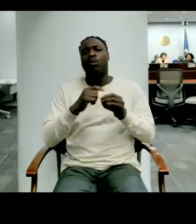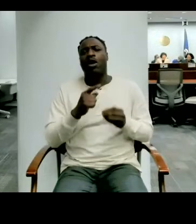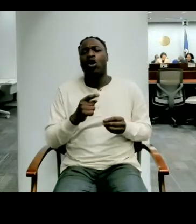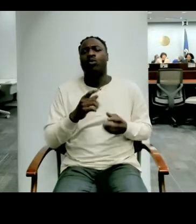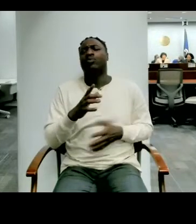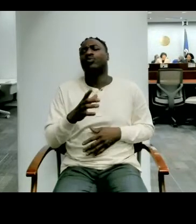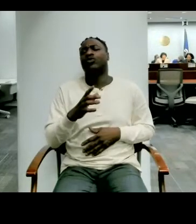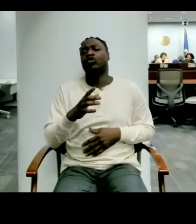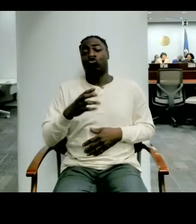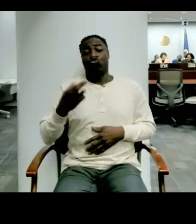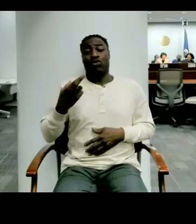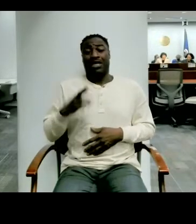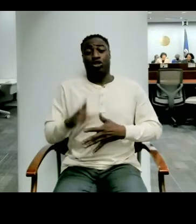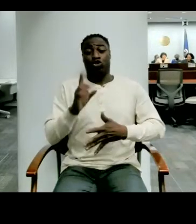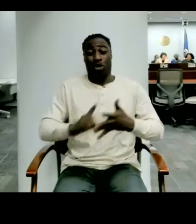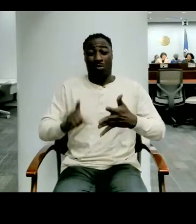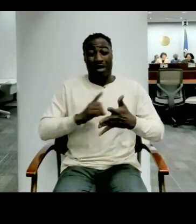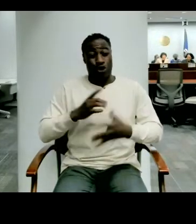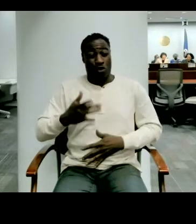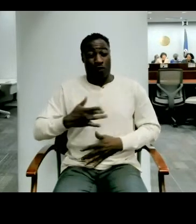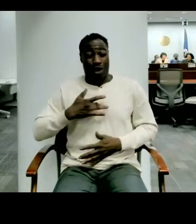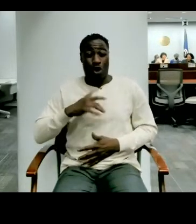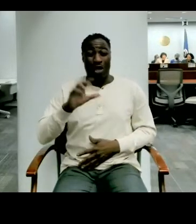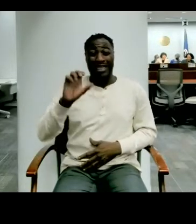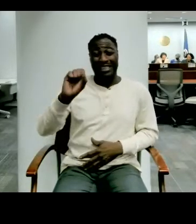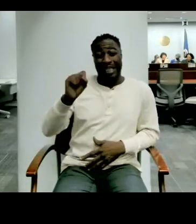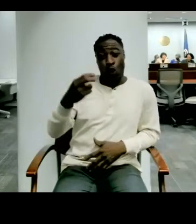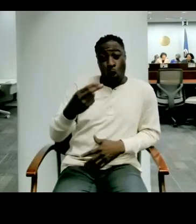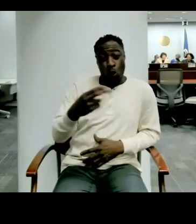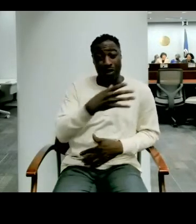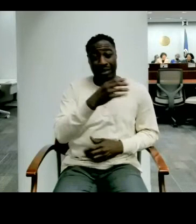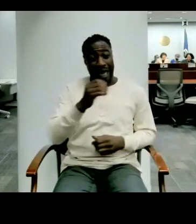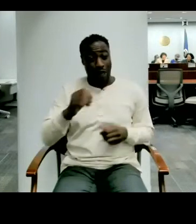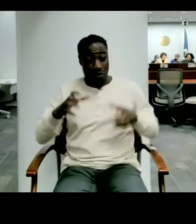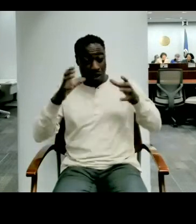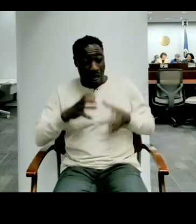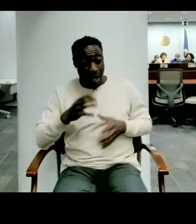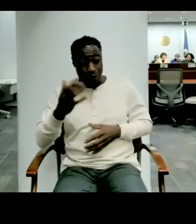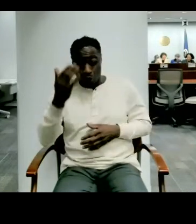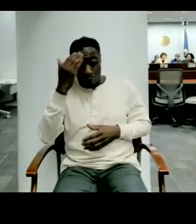Do you feel like stakeholders and your clients are aware of that or are there